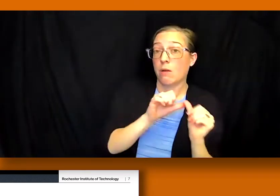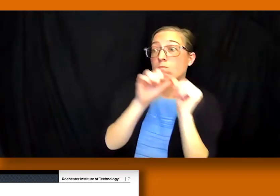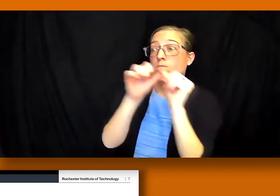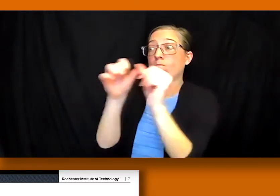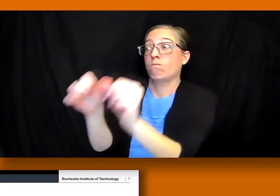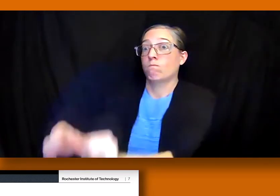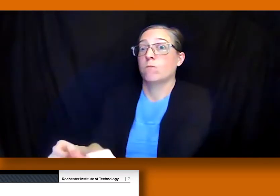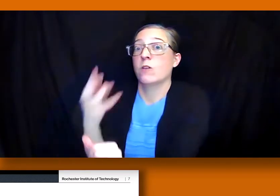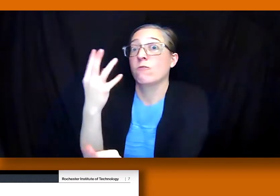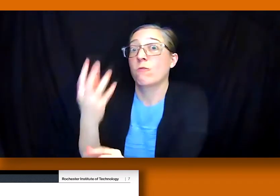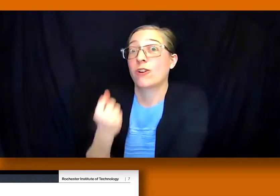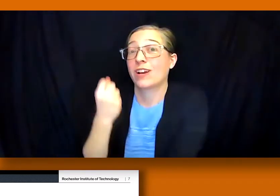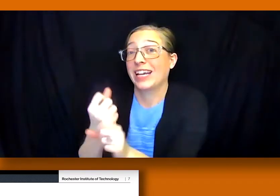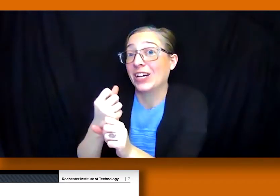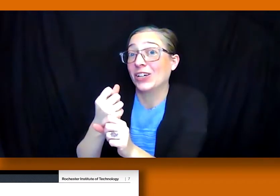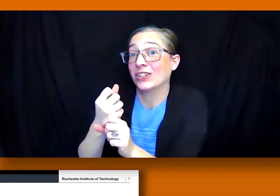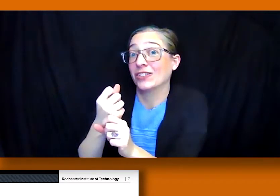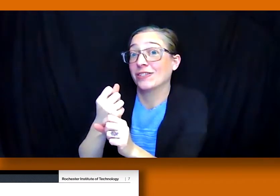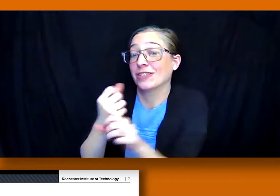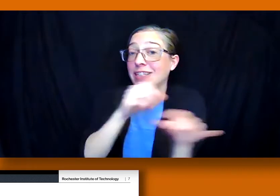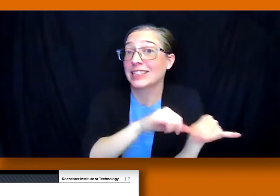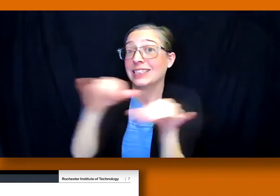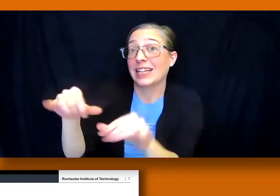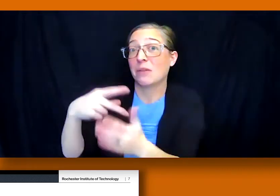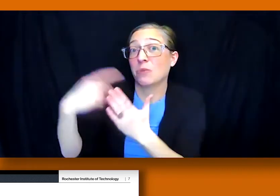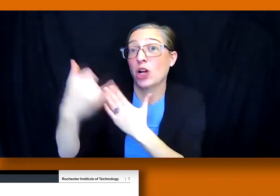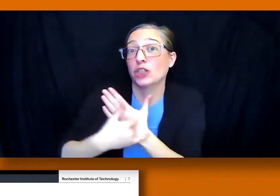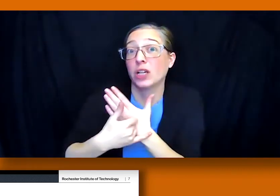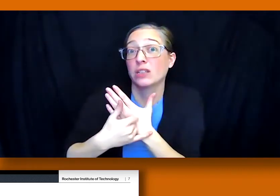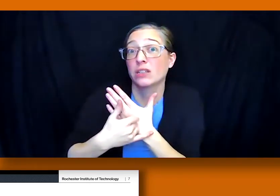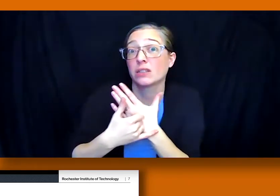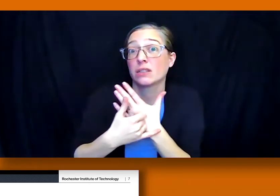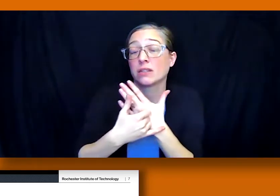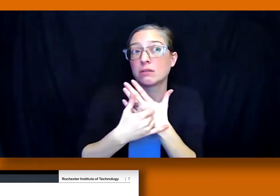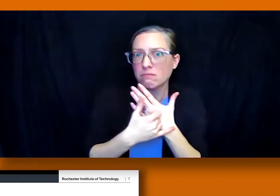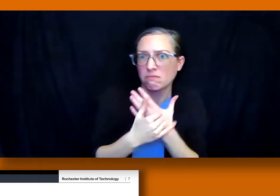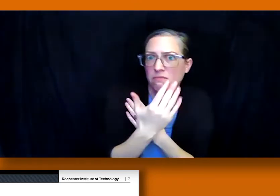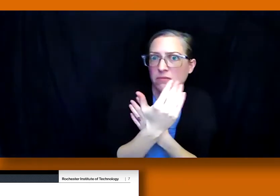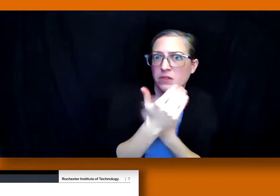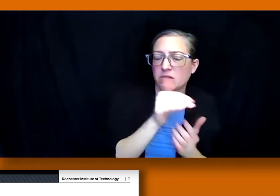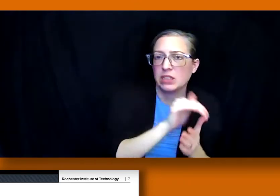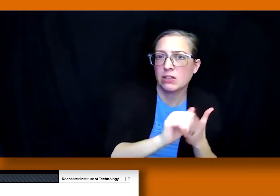it's hard to keep them at the same $15 rate all four years.